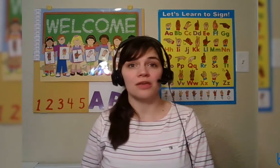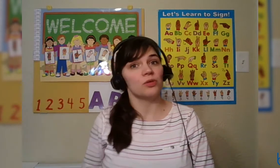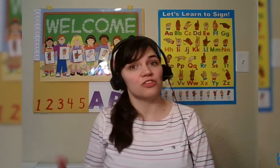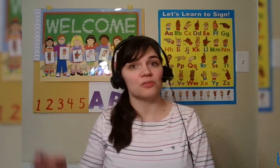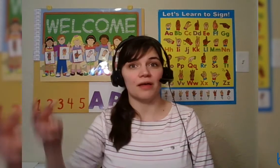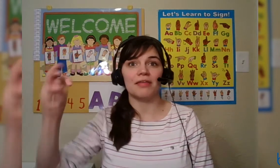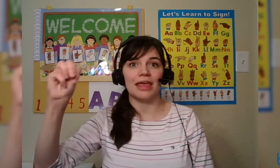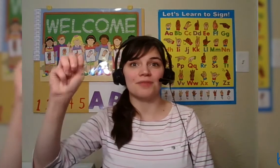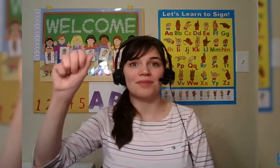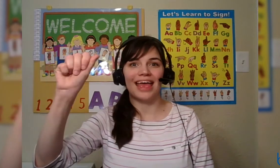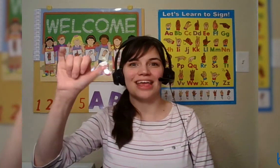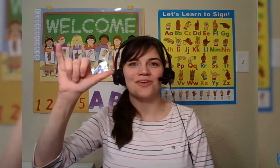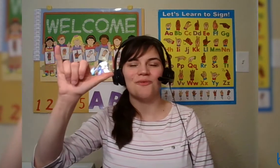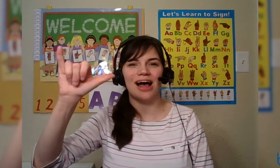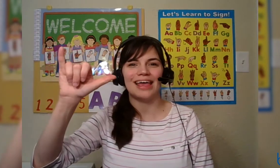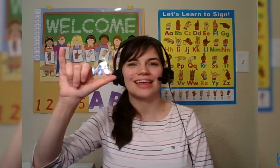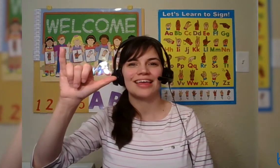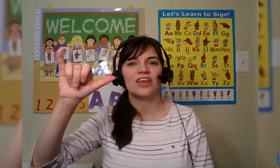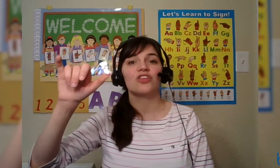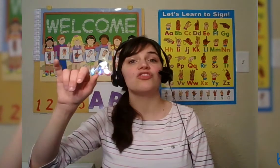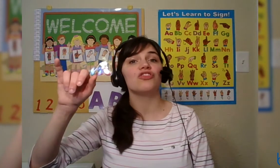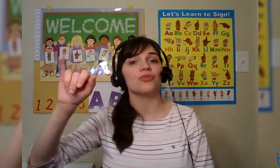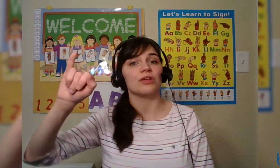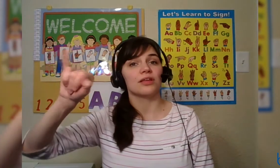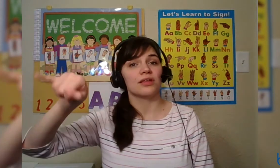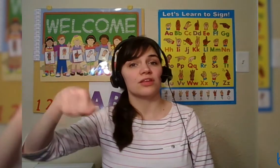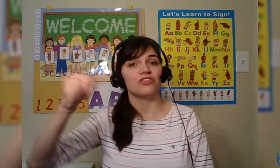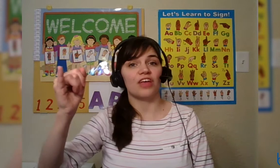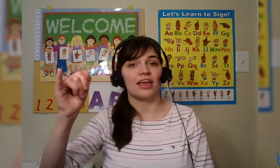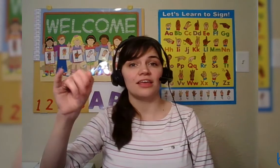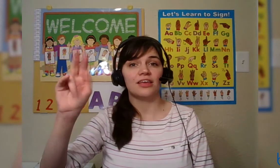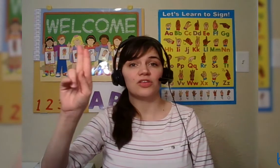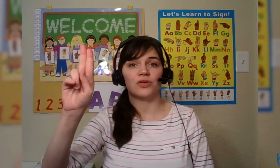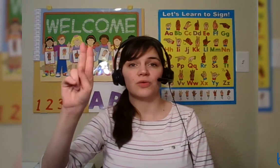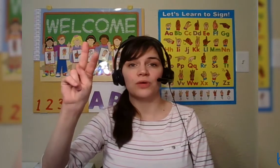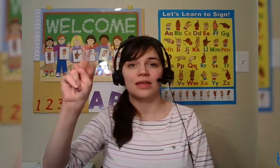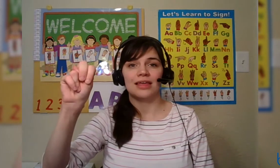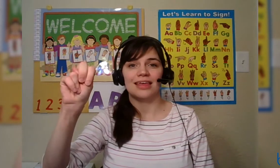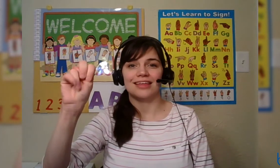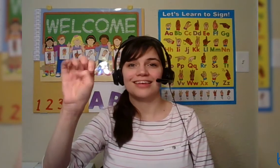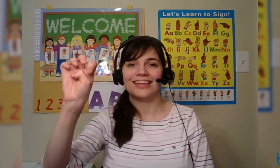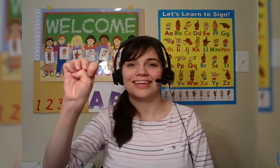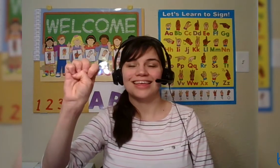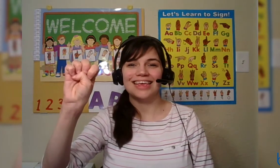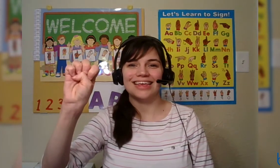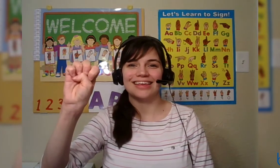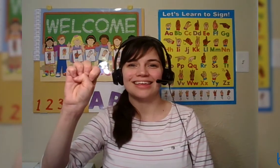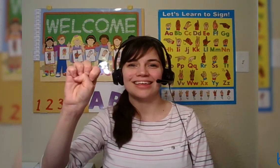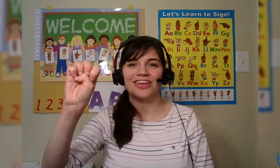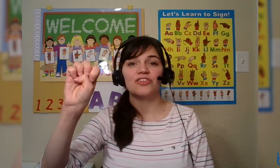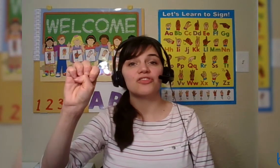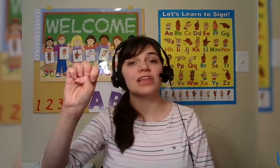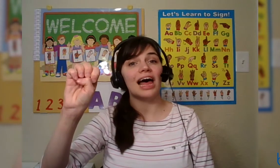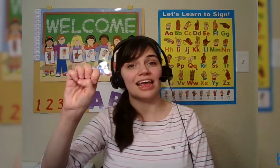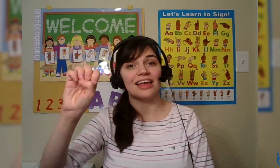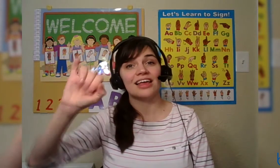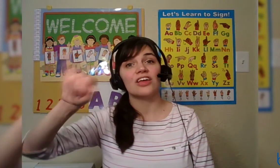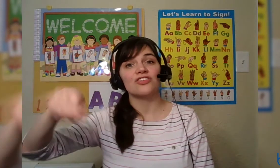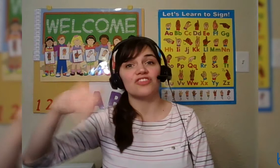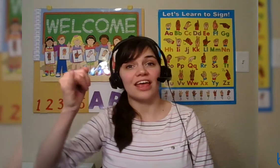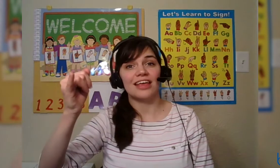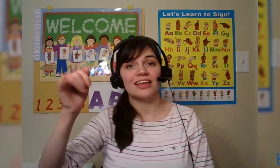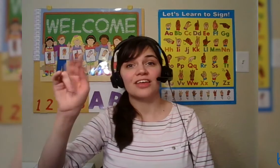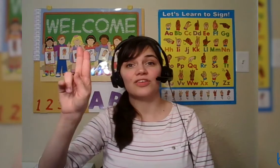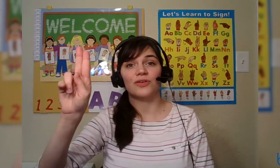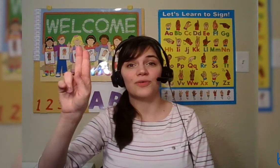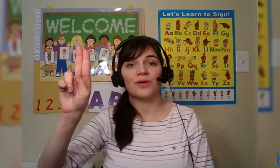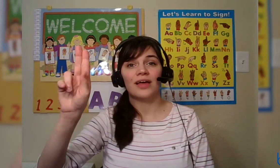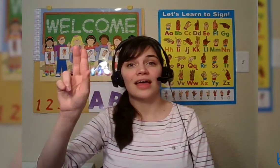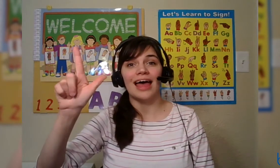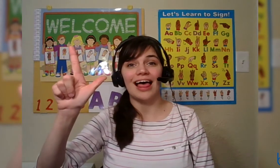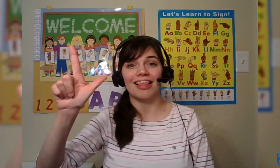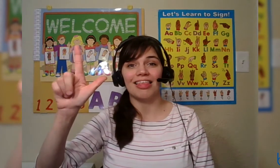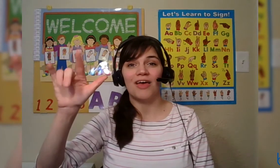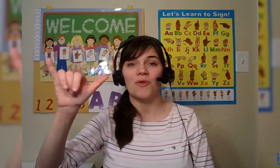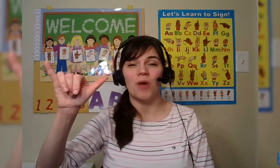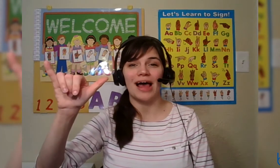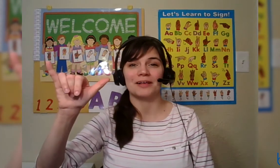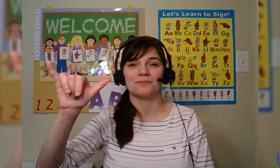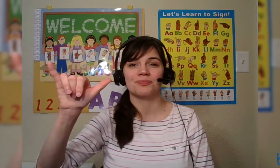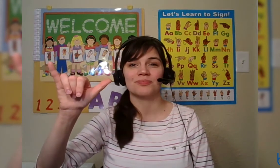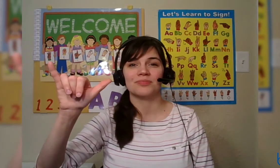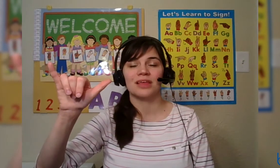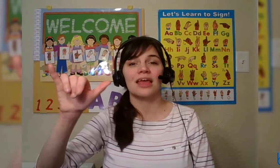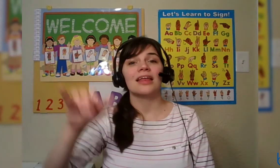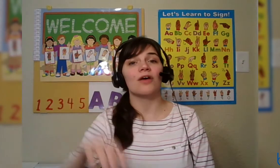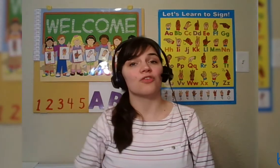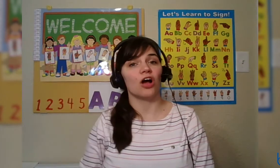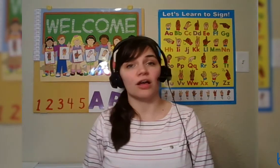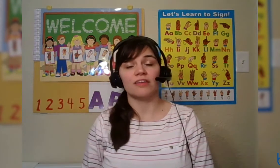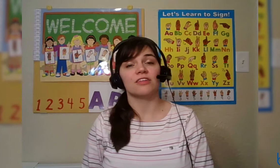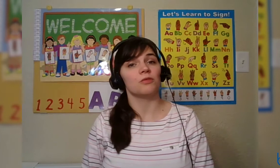we just spell M-A-Y. June: J-U-N-E. July: J-U-L-Y. Now for August it's a